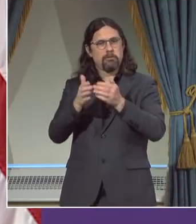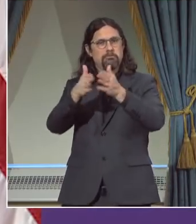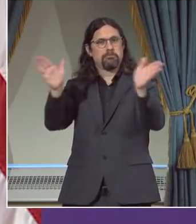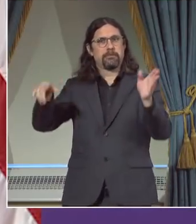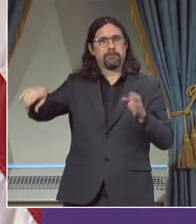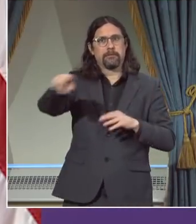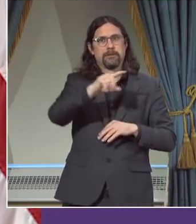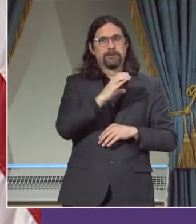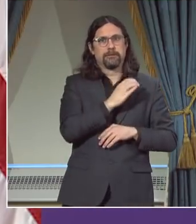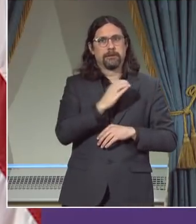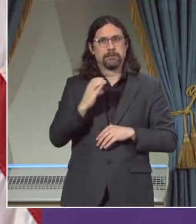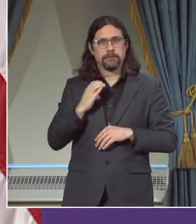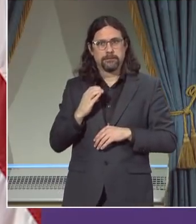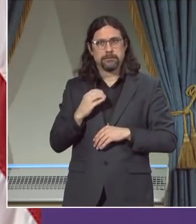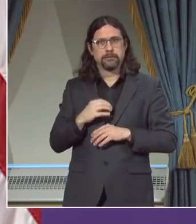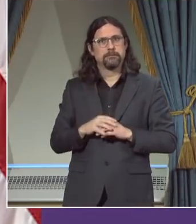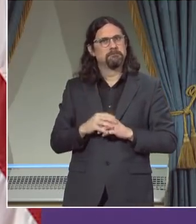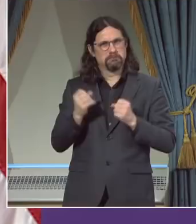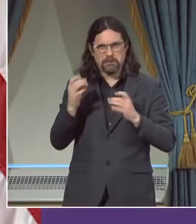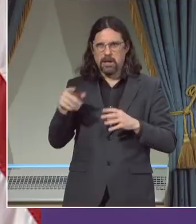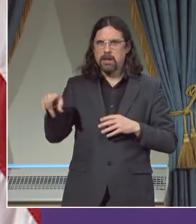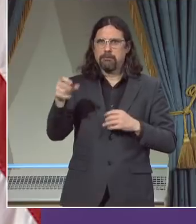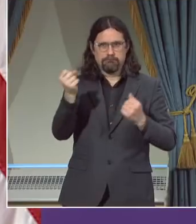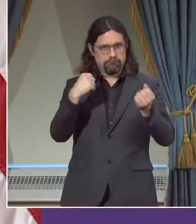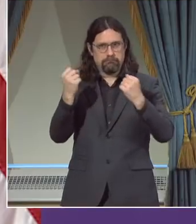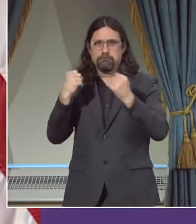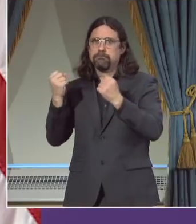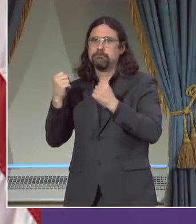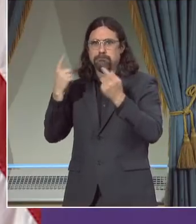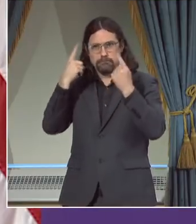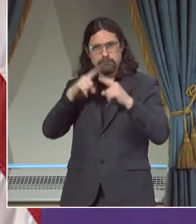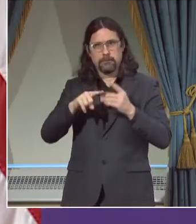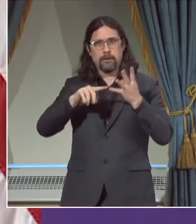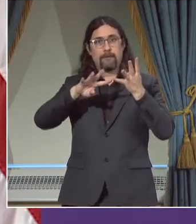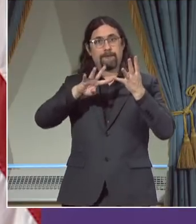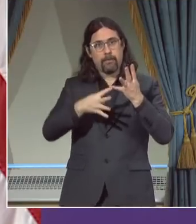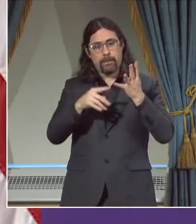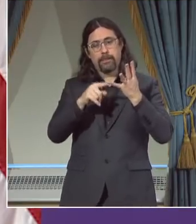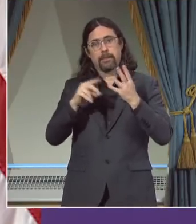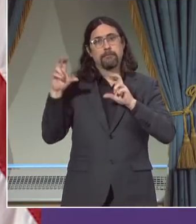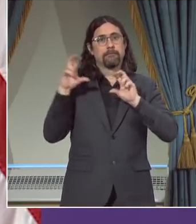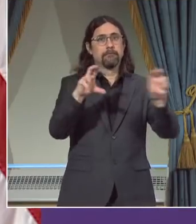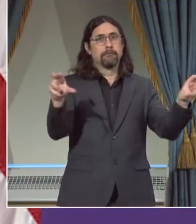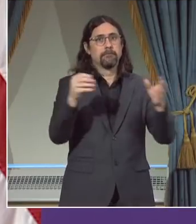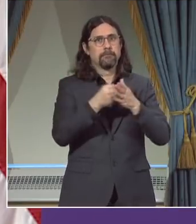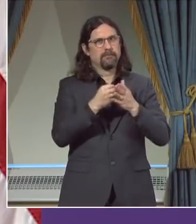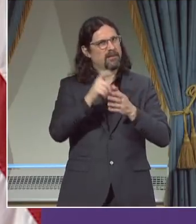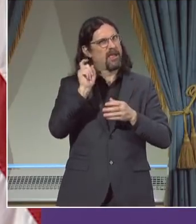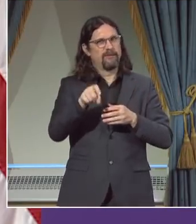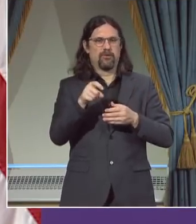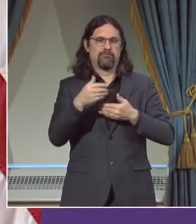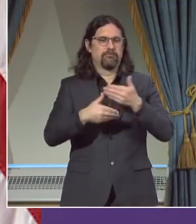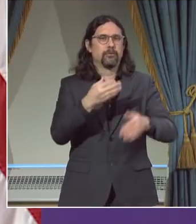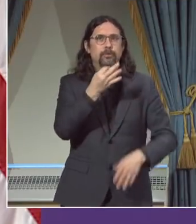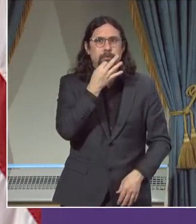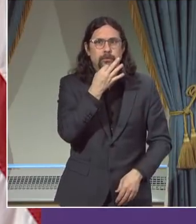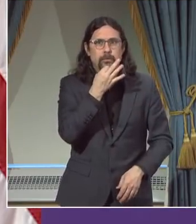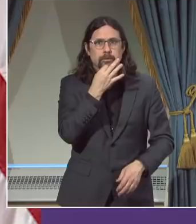CONGRESSMAN JEFFREYS IS VERY HIGH RANKING IN THE HOUSE LEADERSHIP AS ELWL. EVEORYNE IS AGREEING THAT